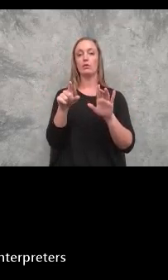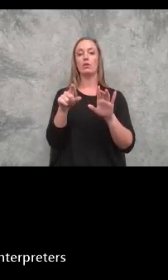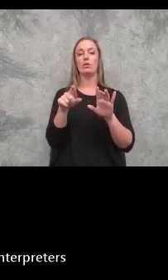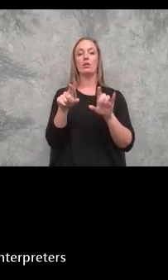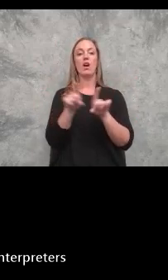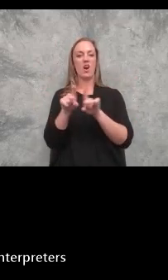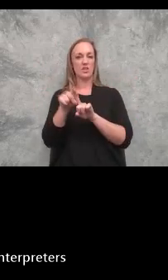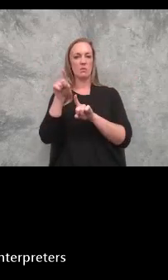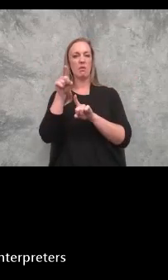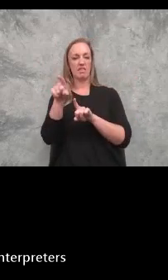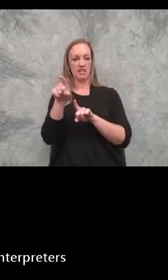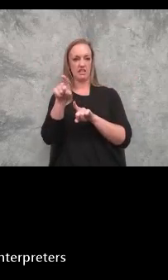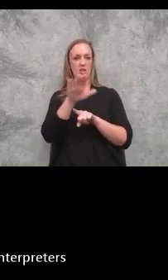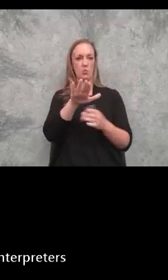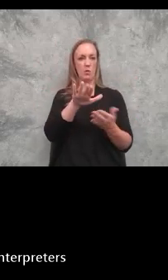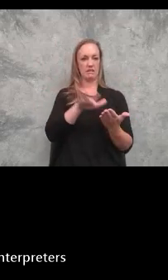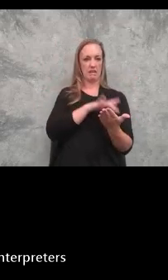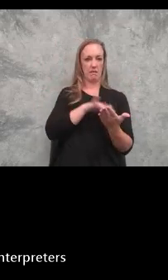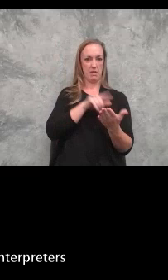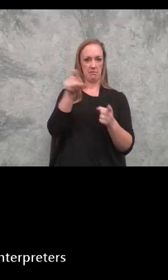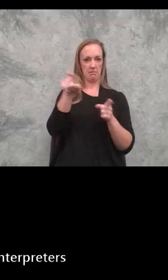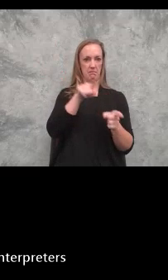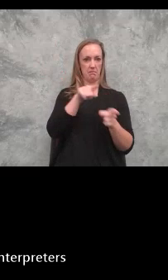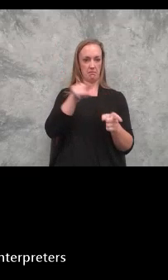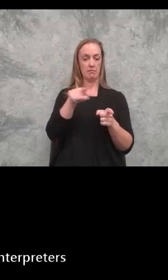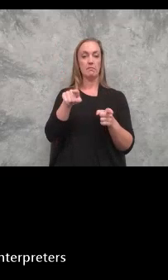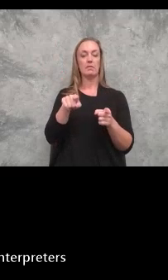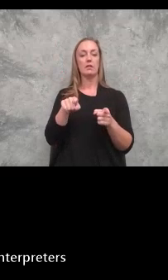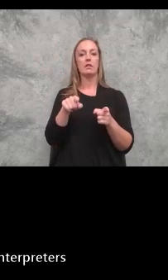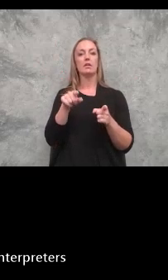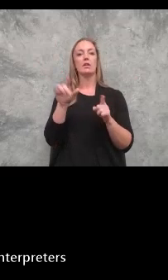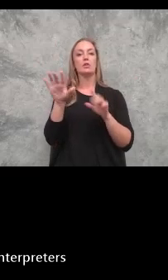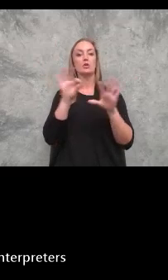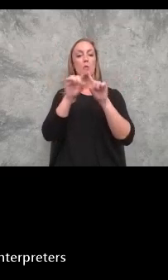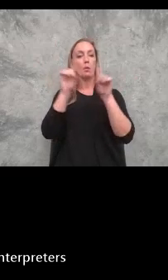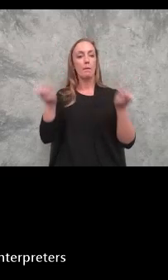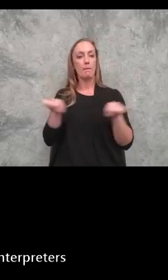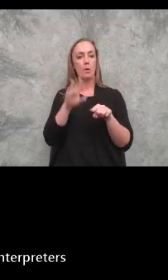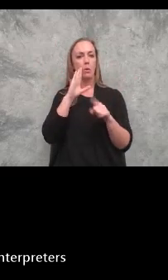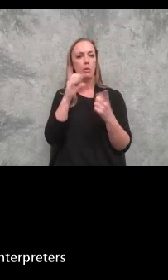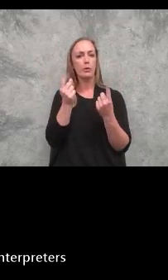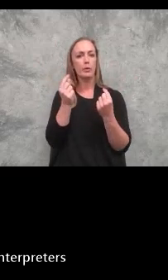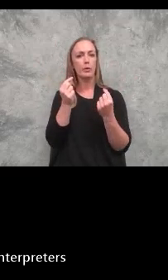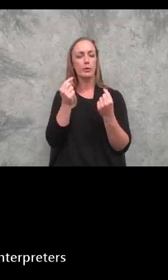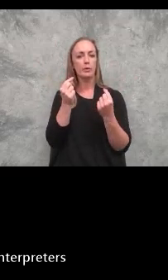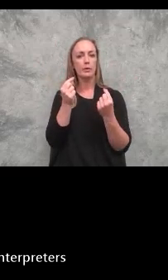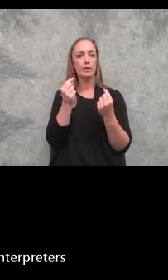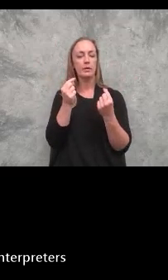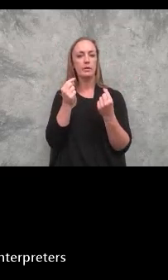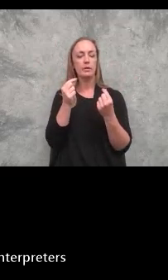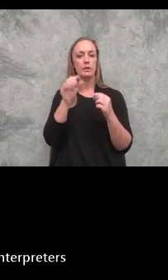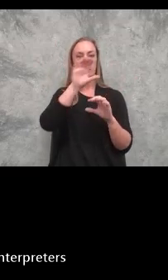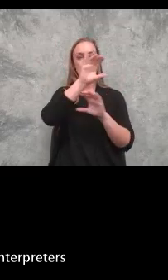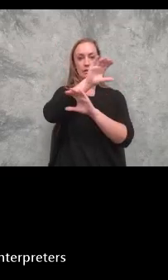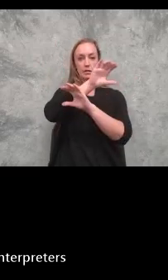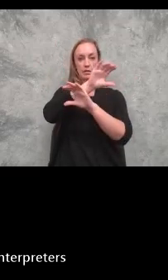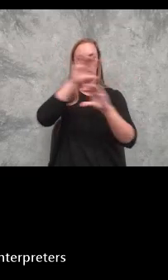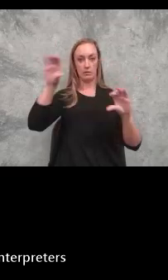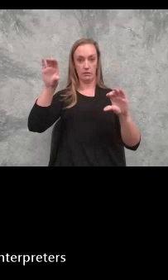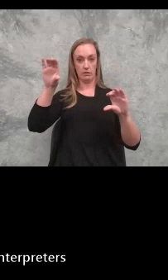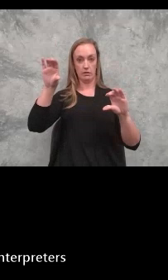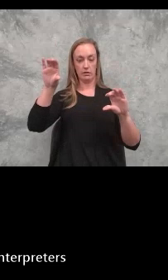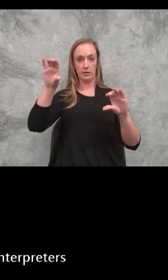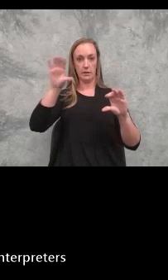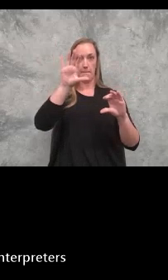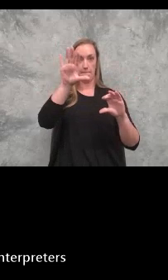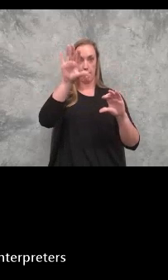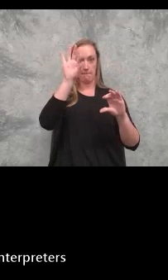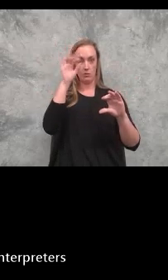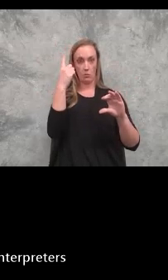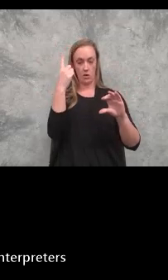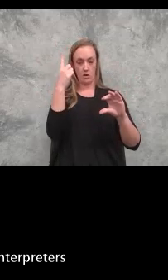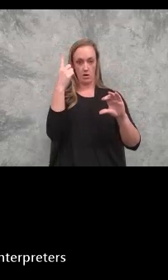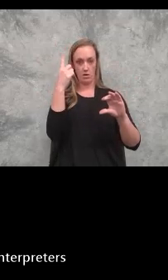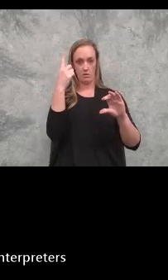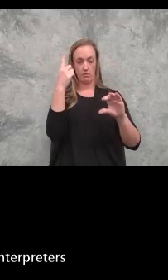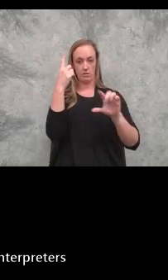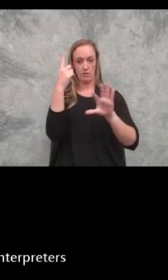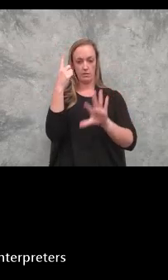on your tablet. So on this choice board you will be selecting something from the first row or one